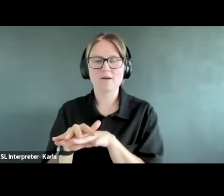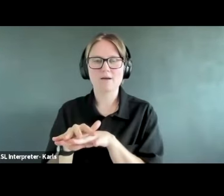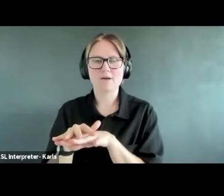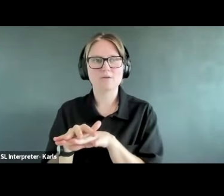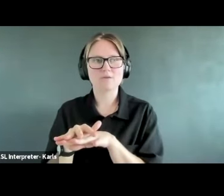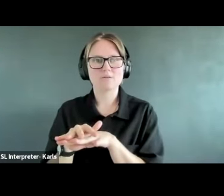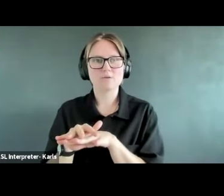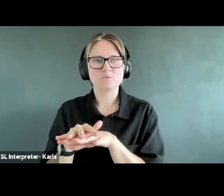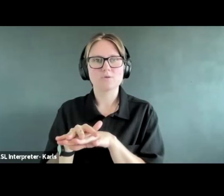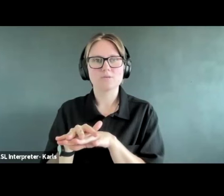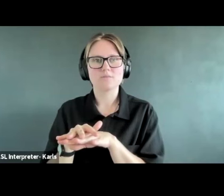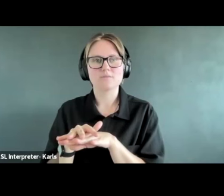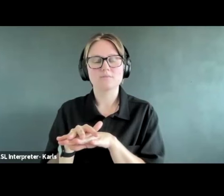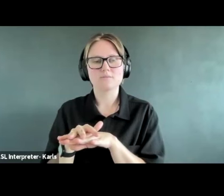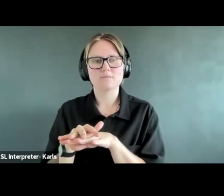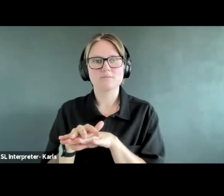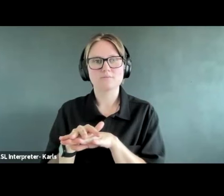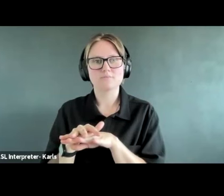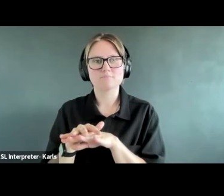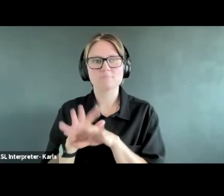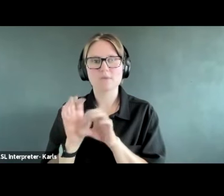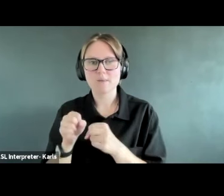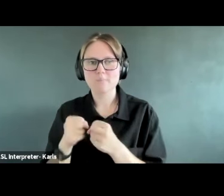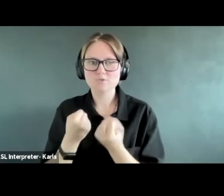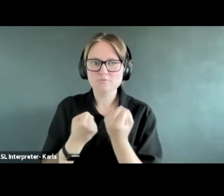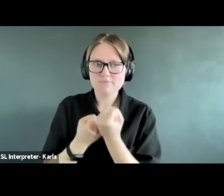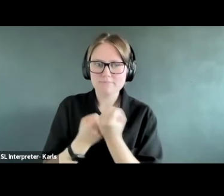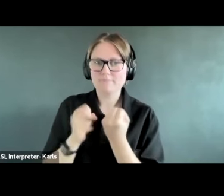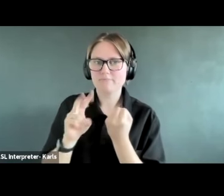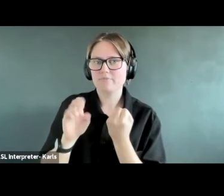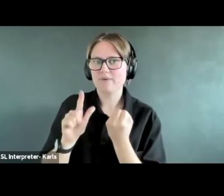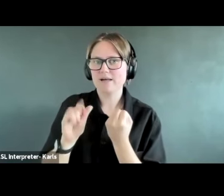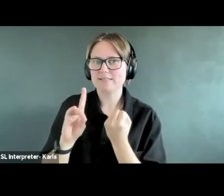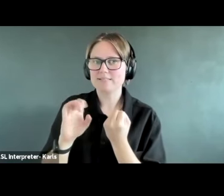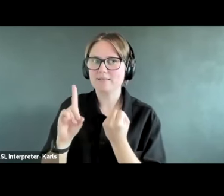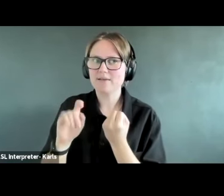able to validate and empathize with parents but